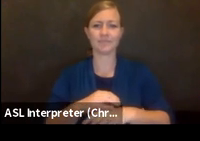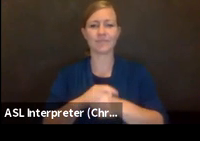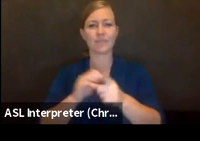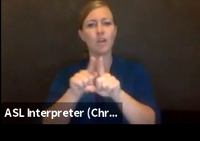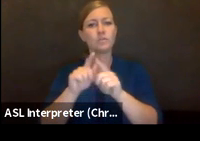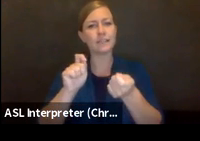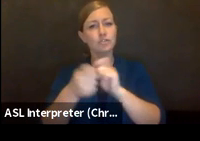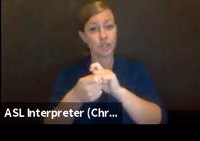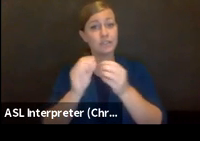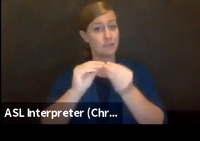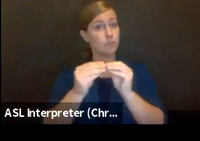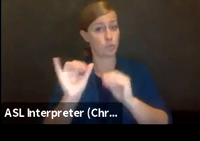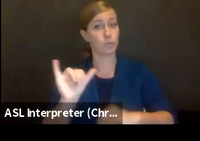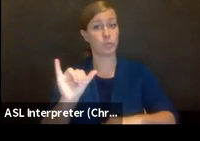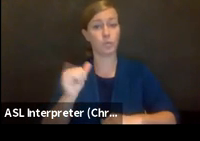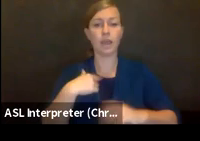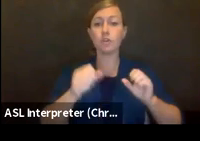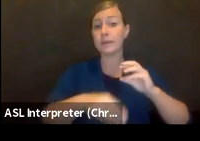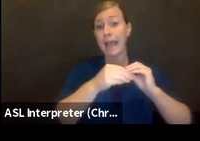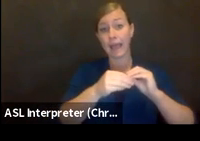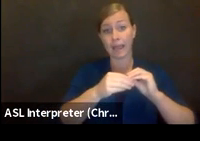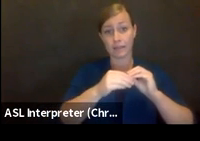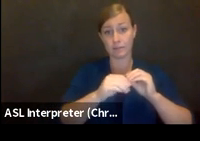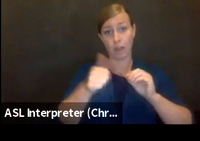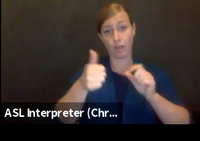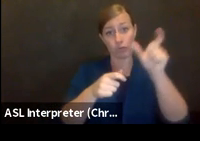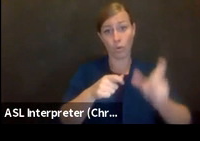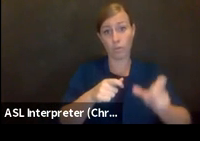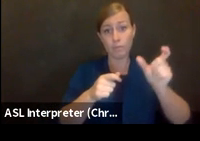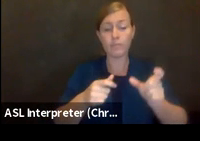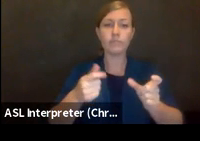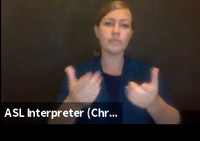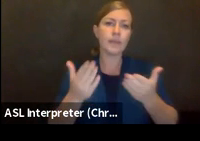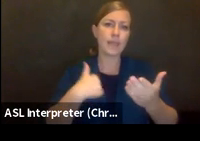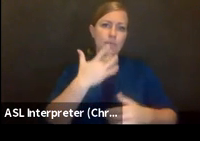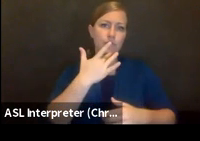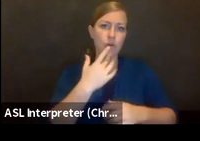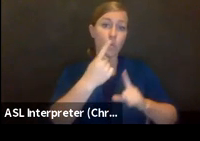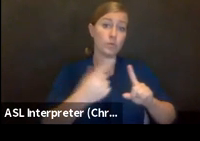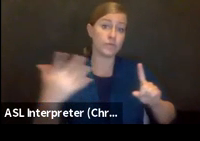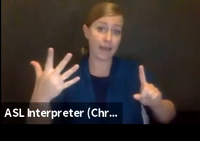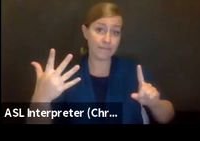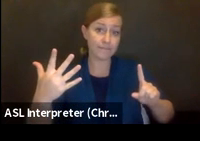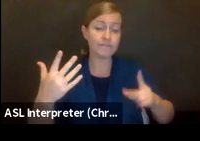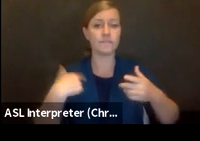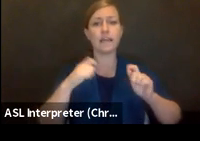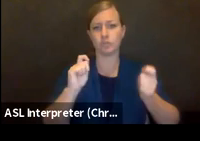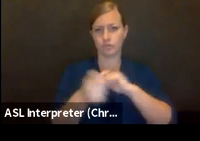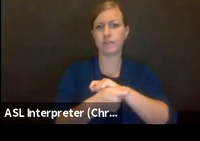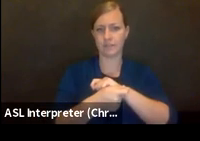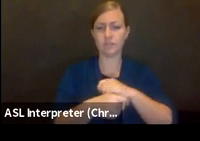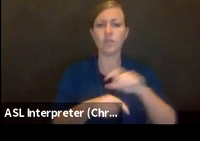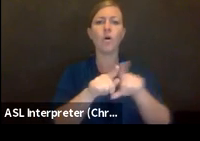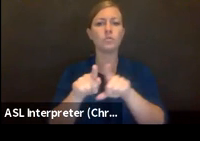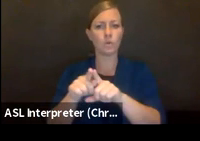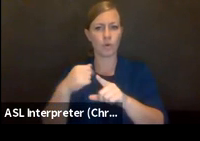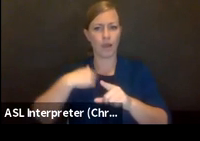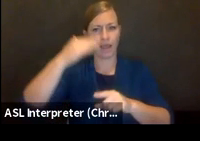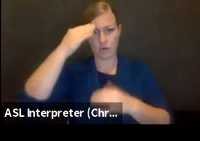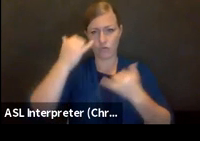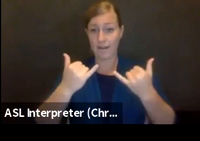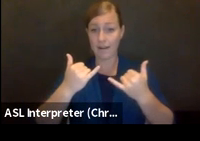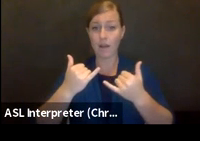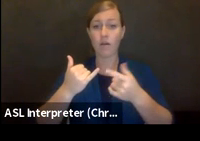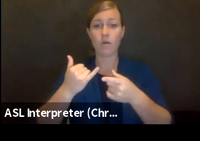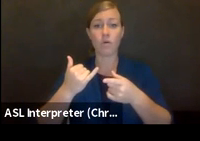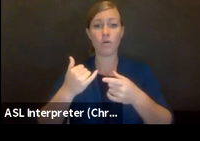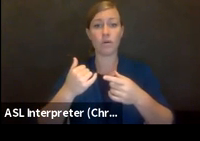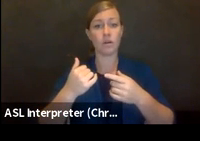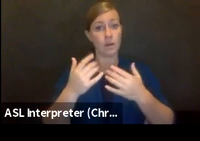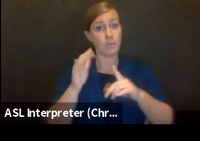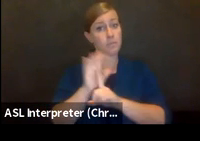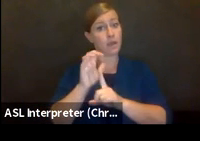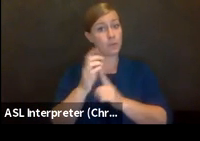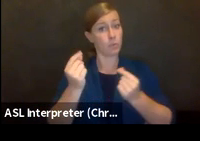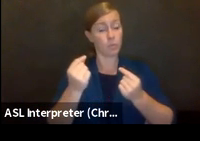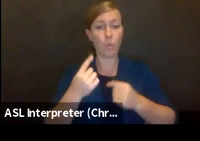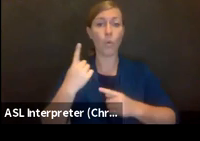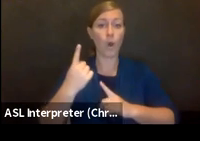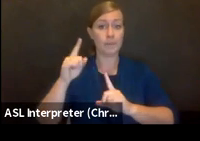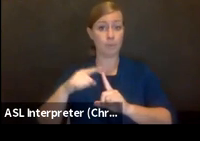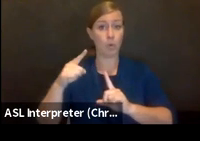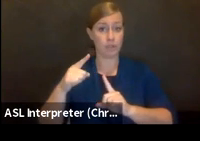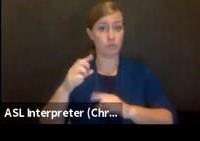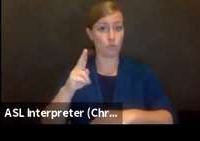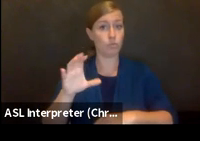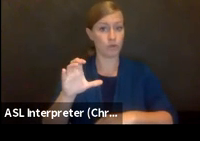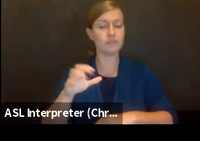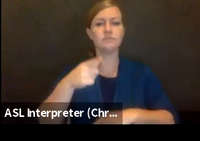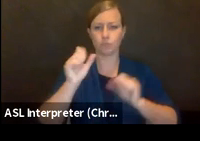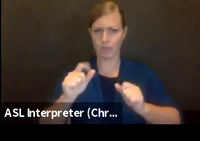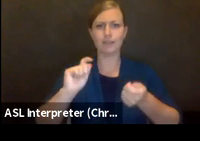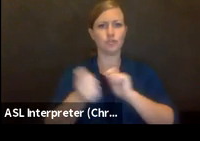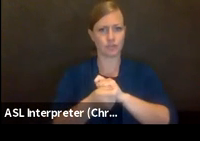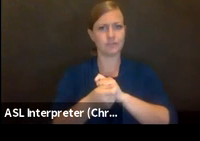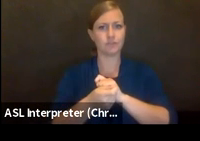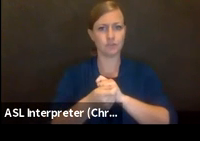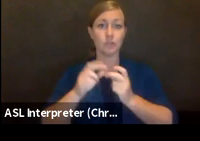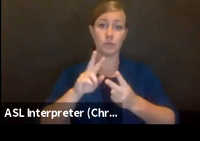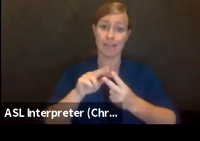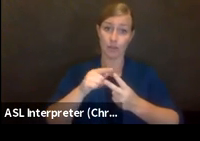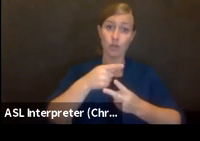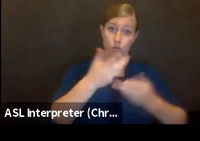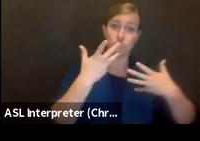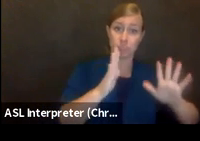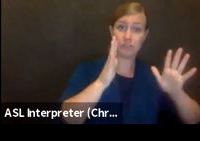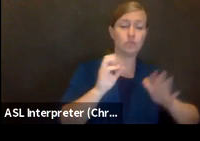ESD 189 - Amy Colburn: The numbers. So I could add another column. So if I wanted my scale to be one to five, I could change that I could also I know right now like one point rubrics are kind of a big thing. So you can change this so that you either did this thing or not. So I could say